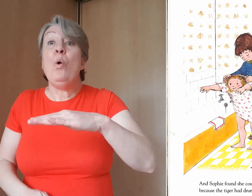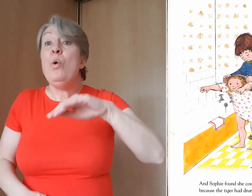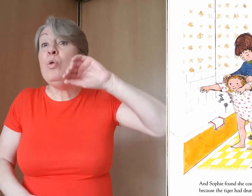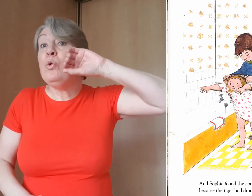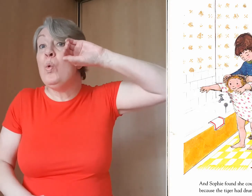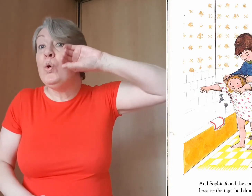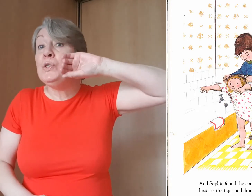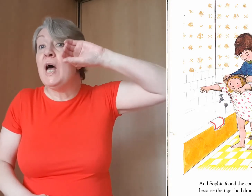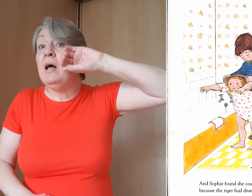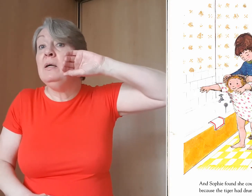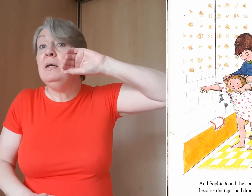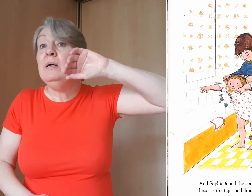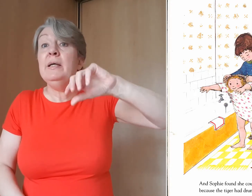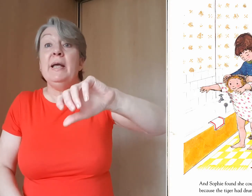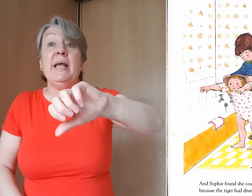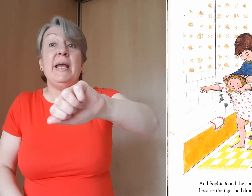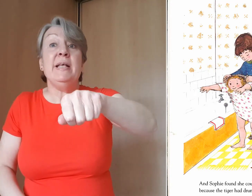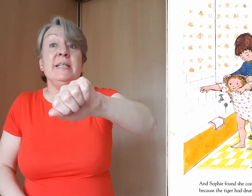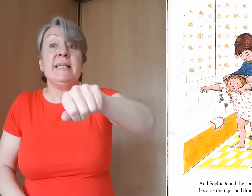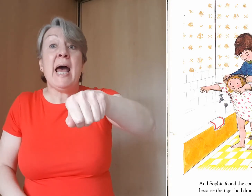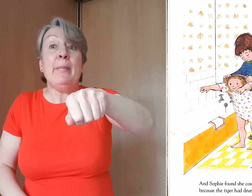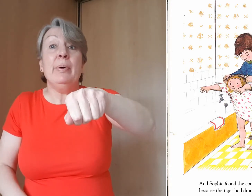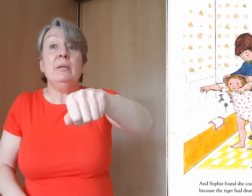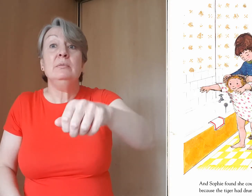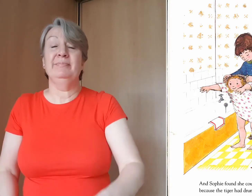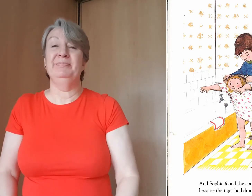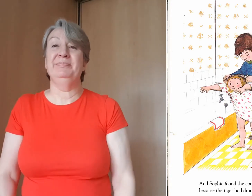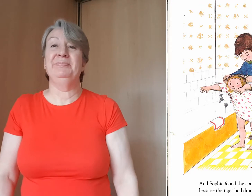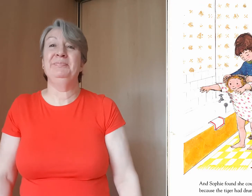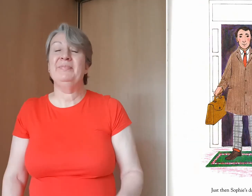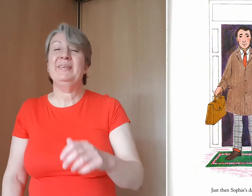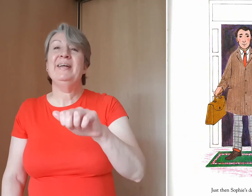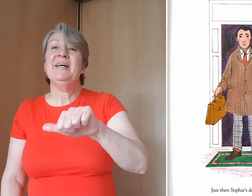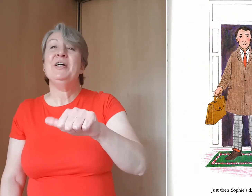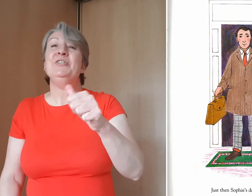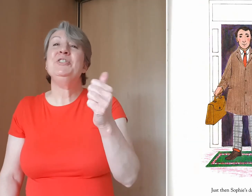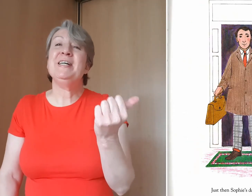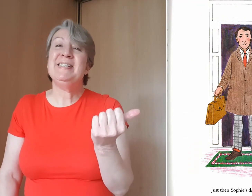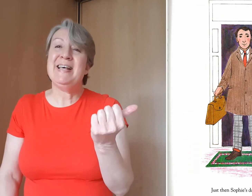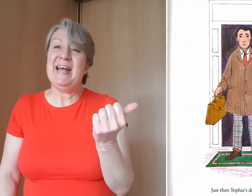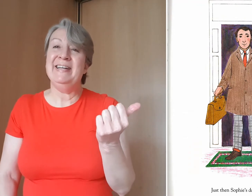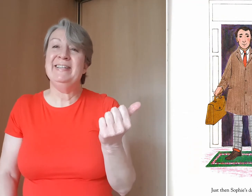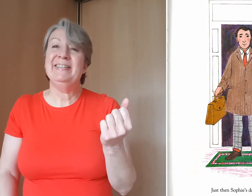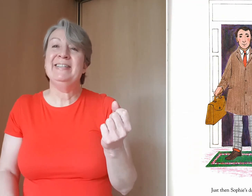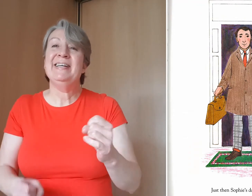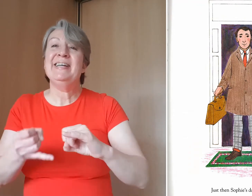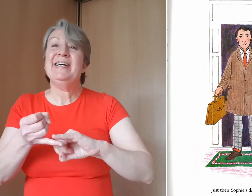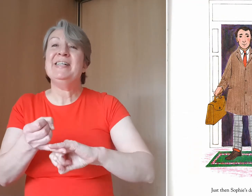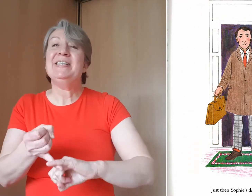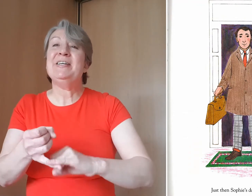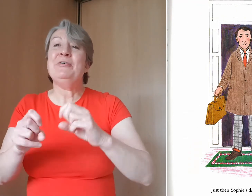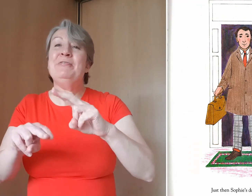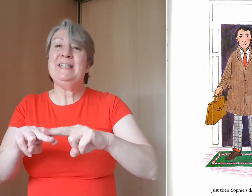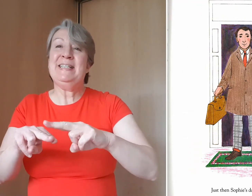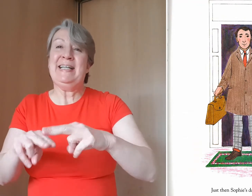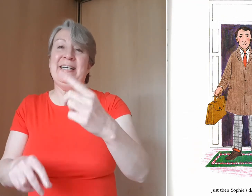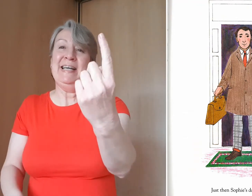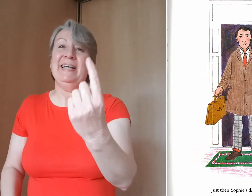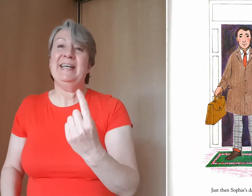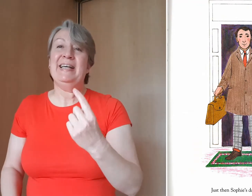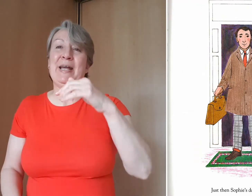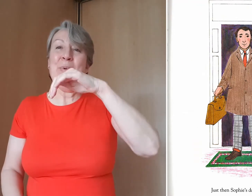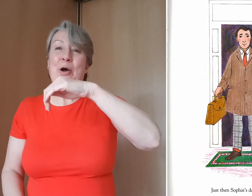all the water in the tap! Just then Sophie's daddy came home